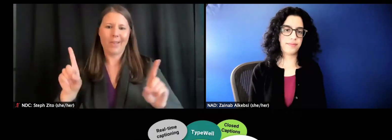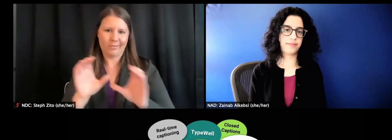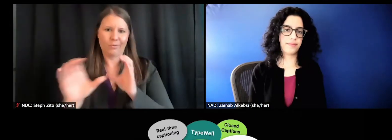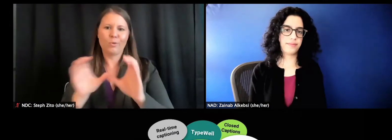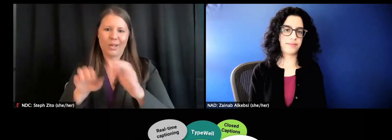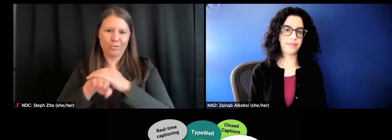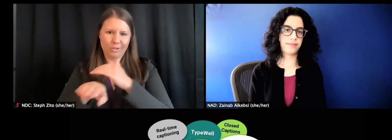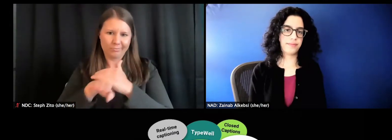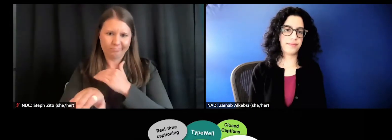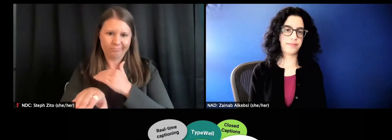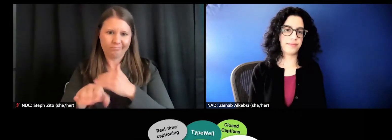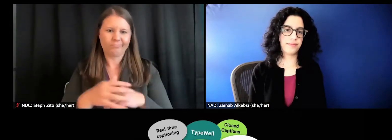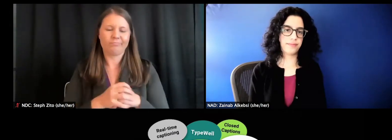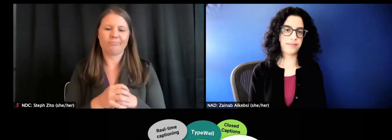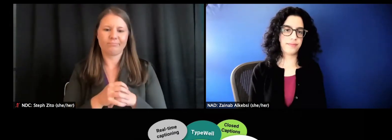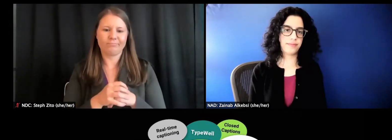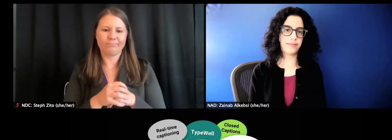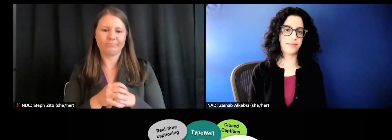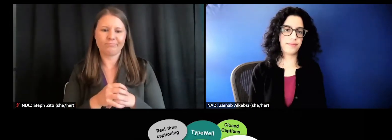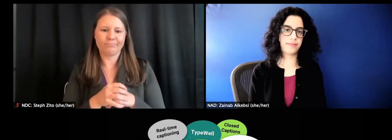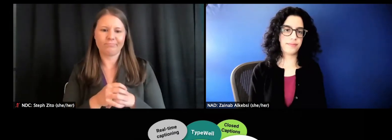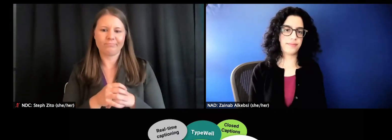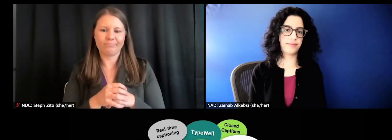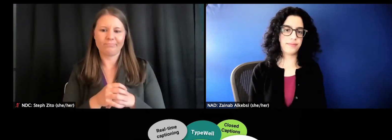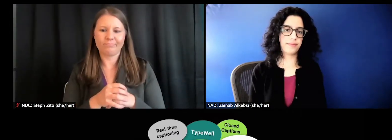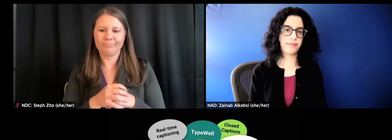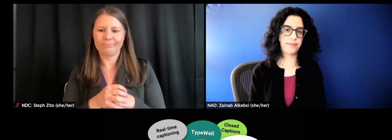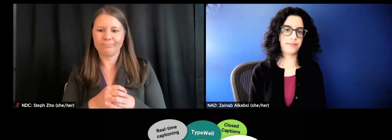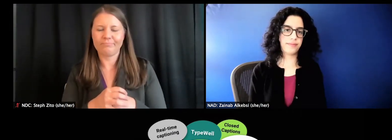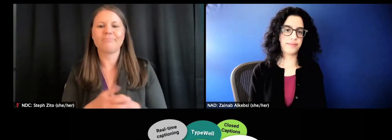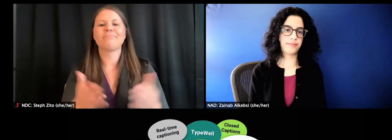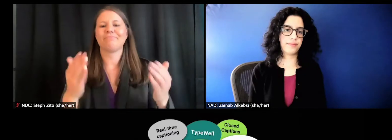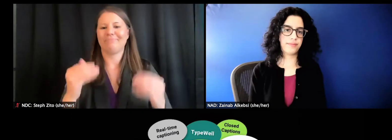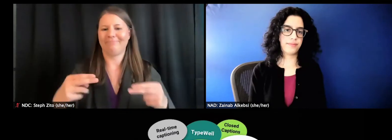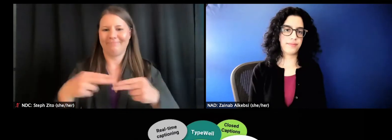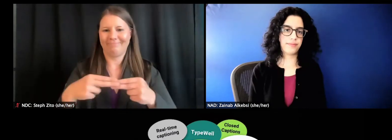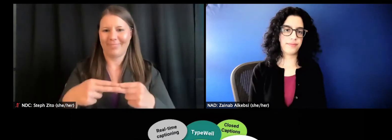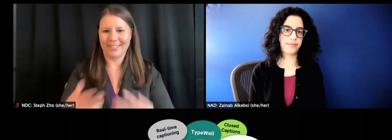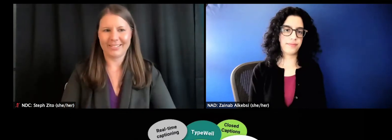on what will provide them with effective communication access. Next slide.